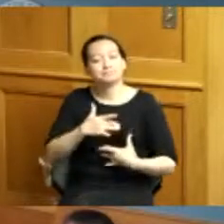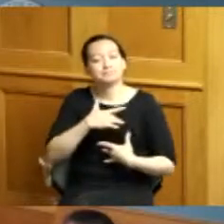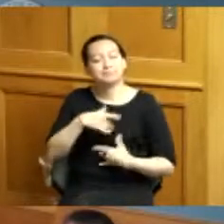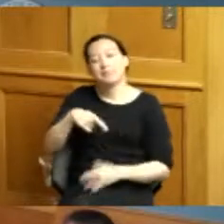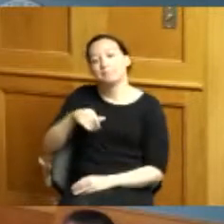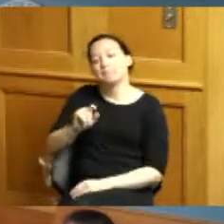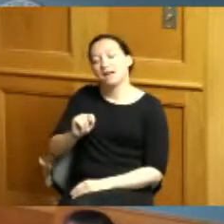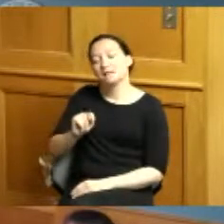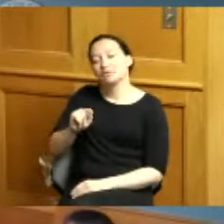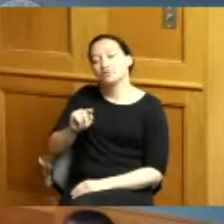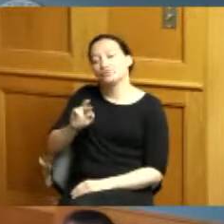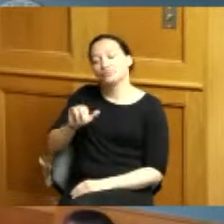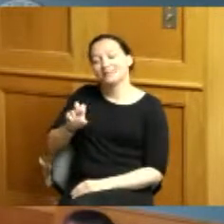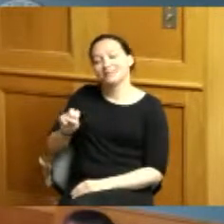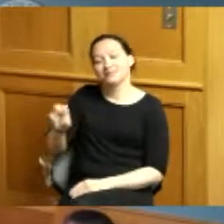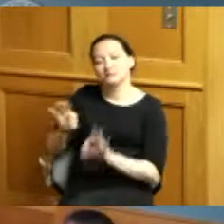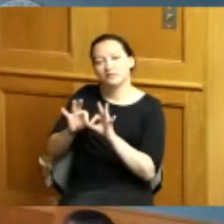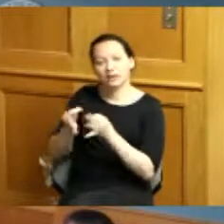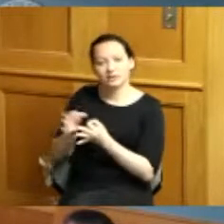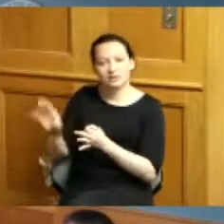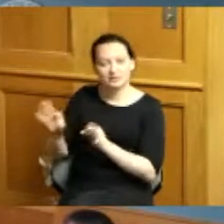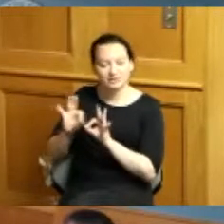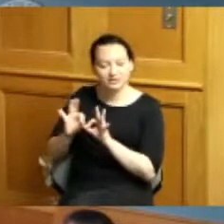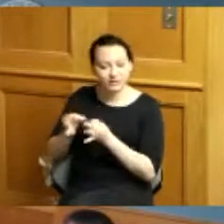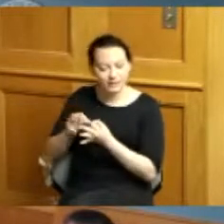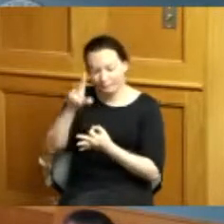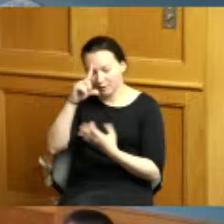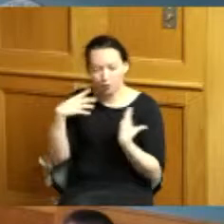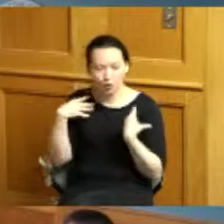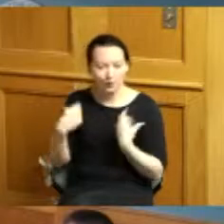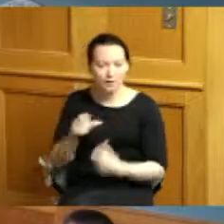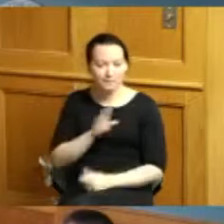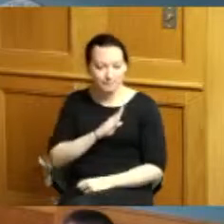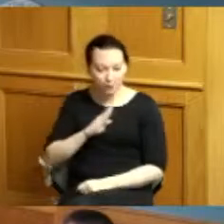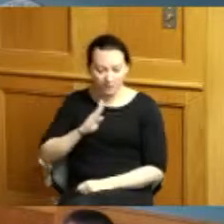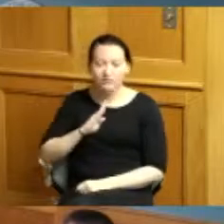Tribbe's family and his family at the mental health board I had the opportunity to work